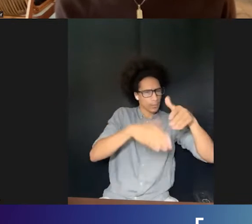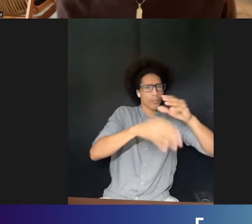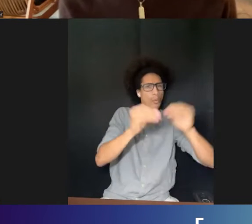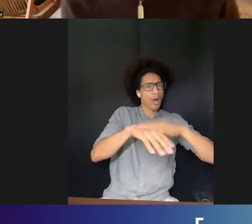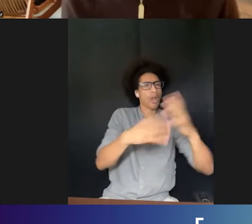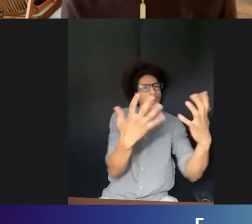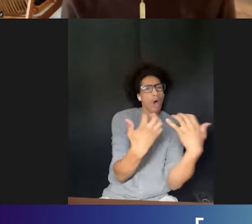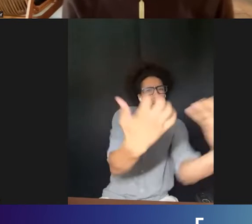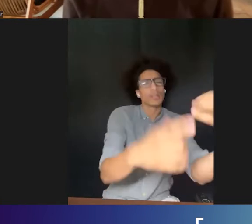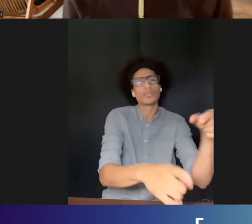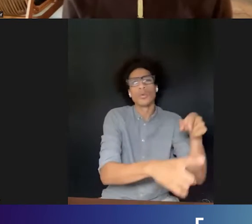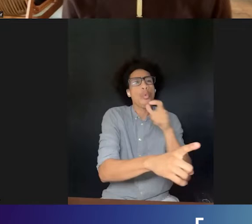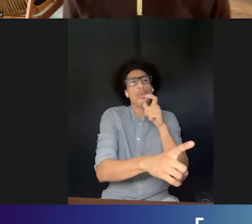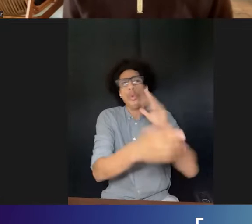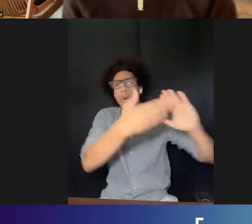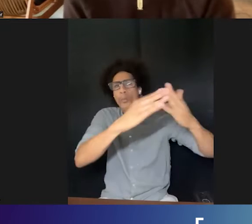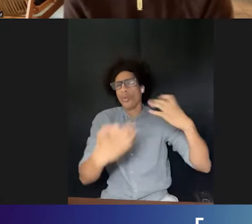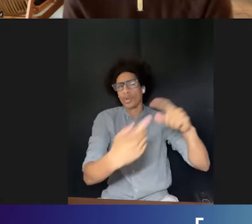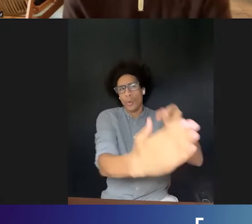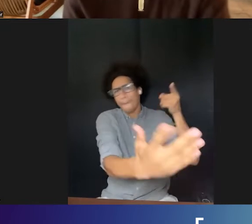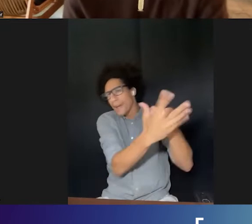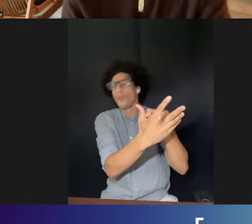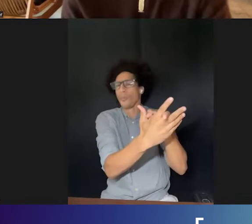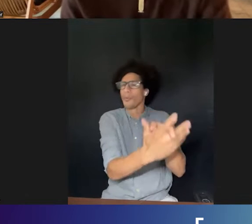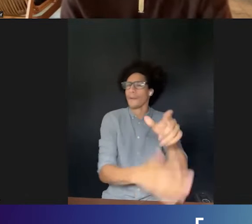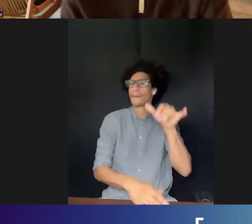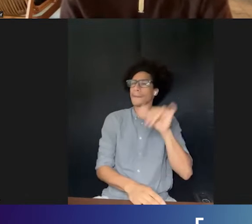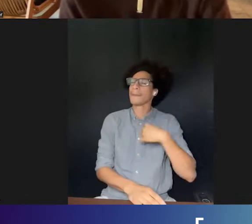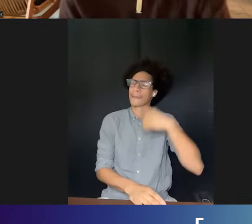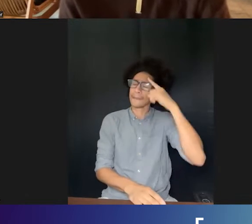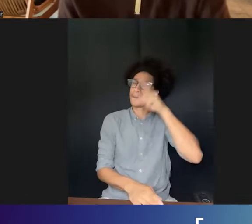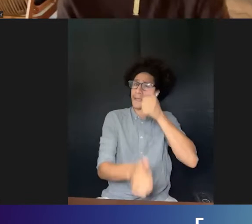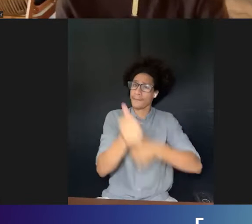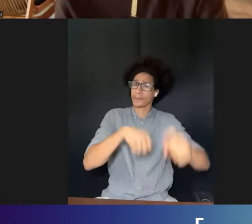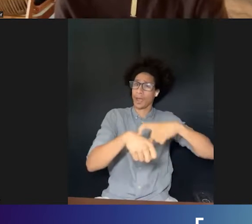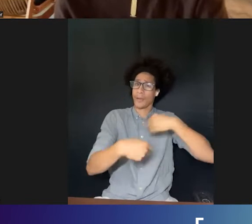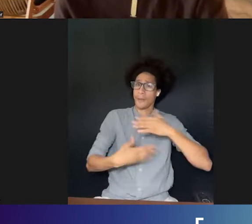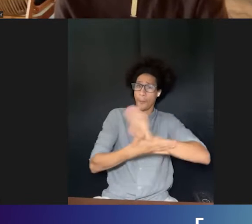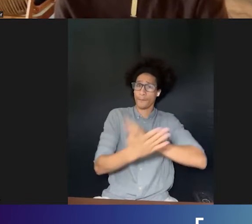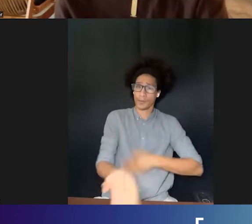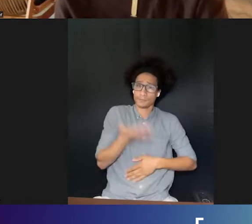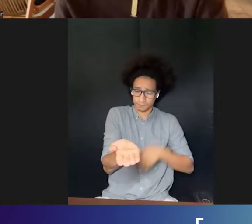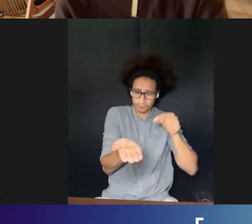film would look like. So yeah, I think it's it's variable every time.